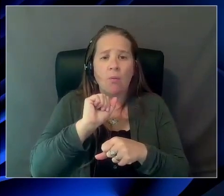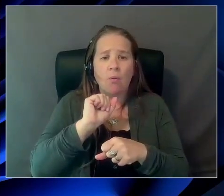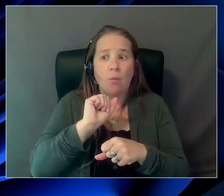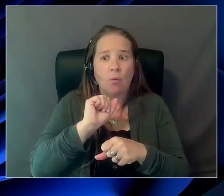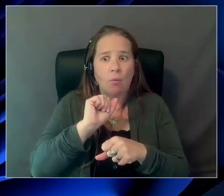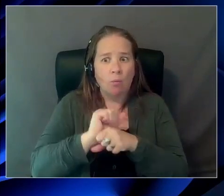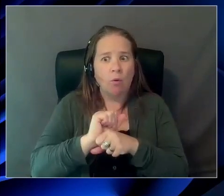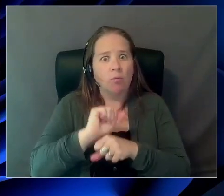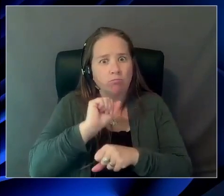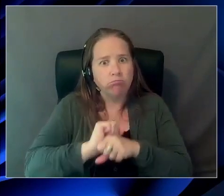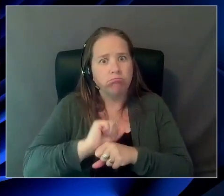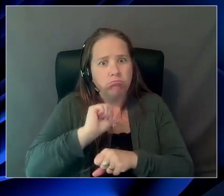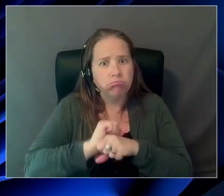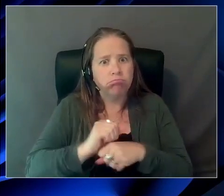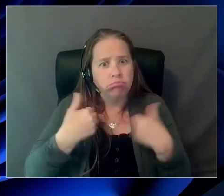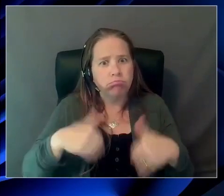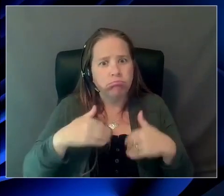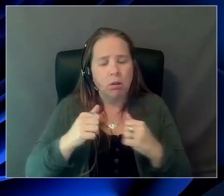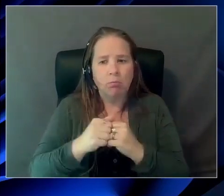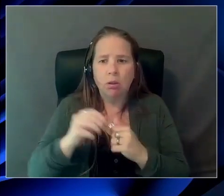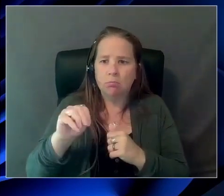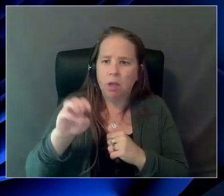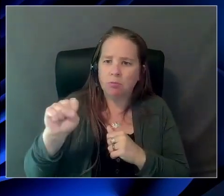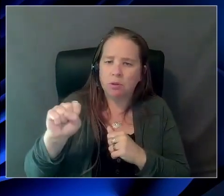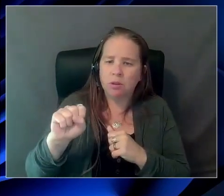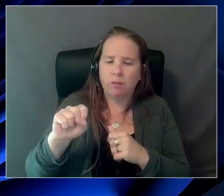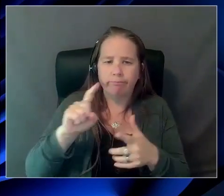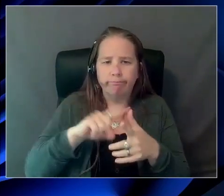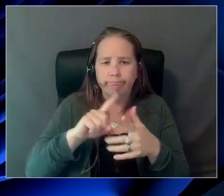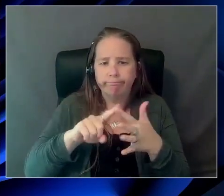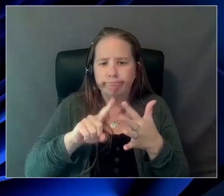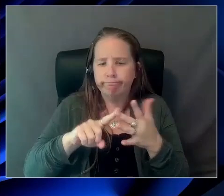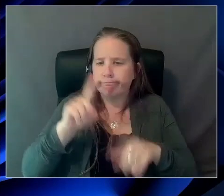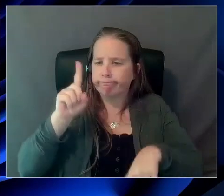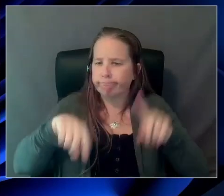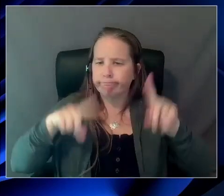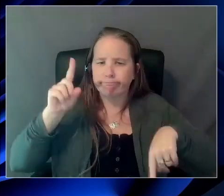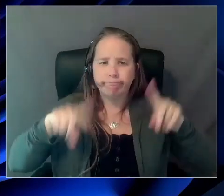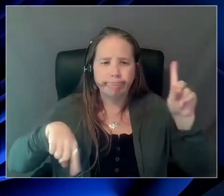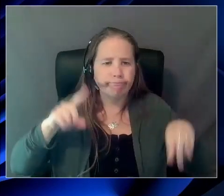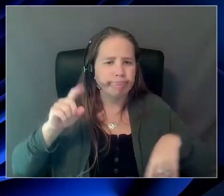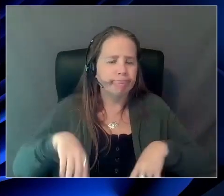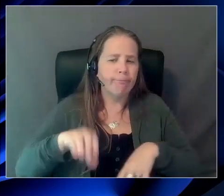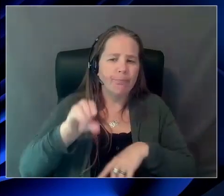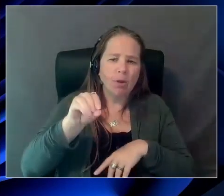Rigorously with Microsoft on lots of different things across the company office and Windows,